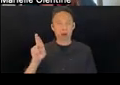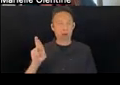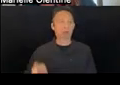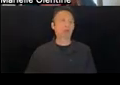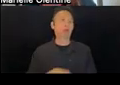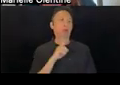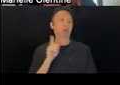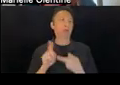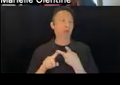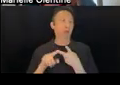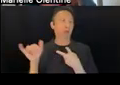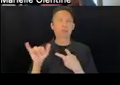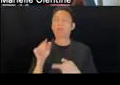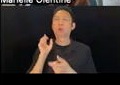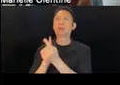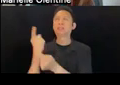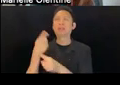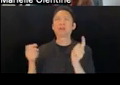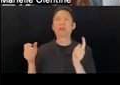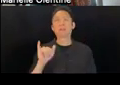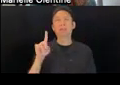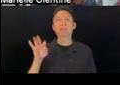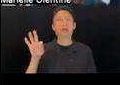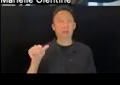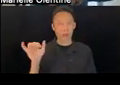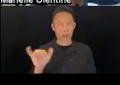they might come back around, and for this workshop, I